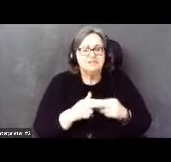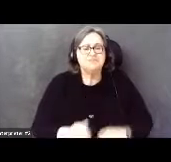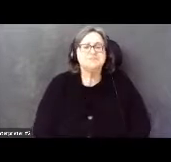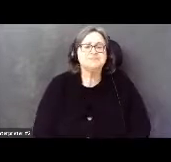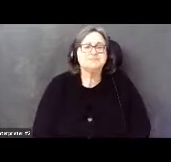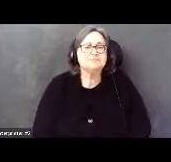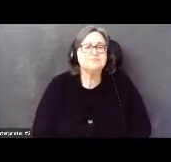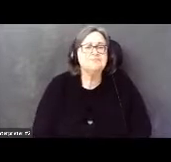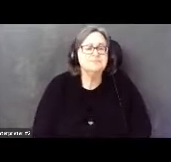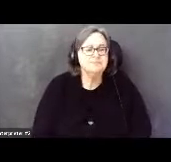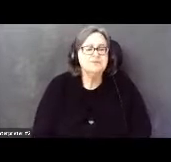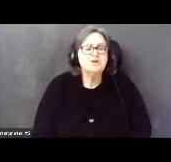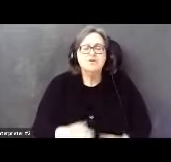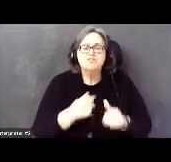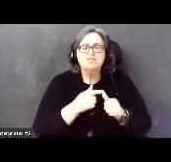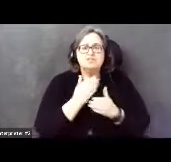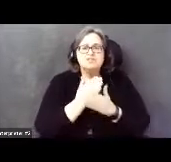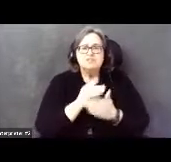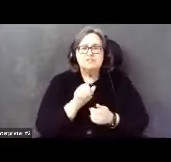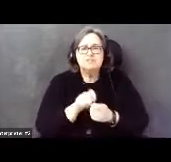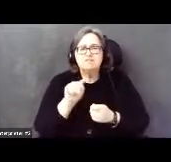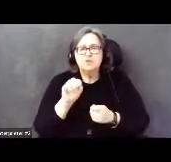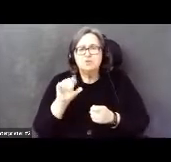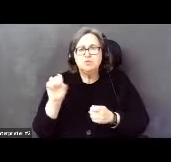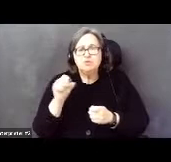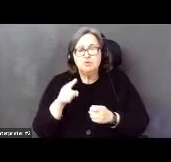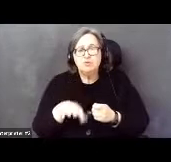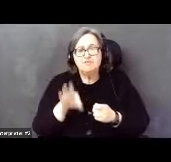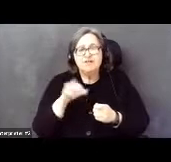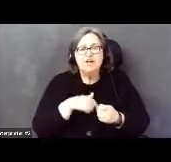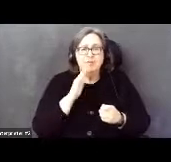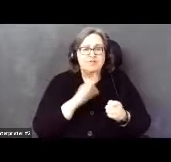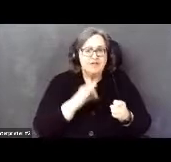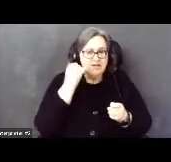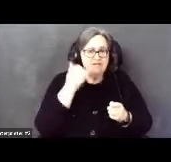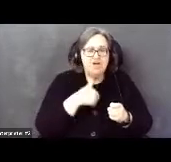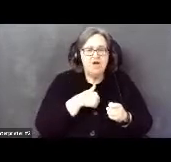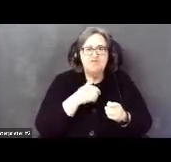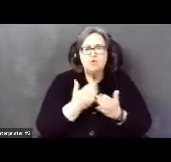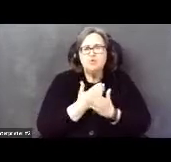first talk about the kind of specific tools that you would find and I would find if I were a new state just thinking about this